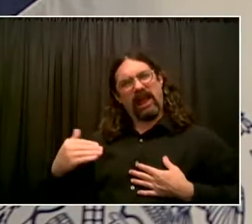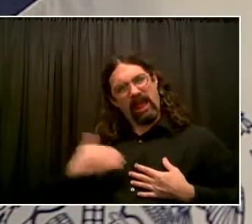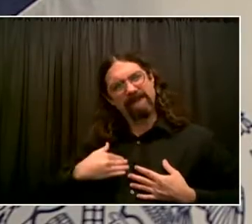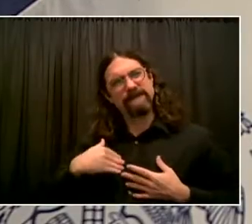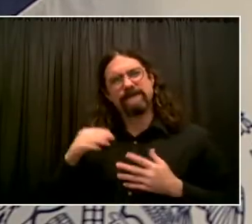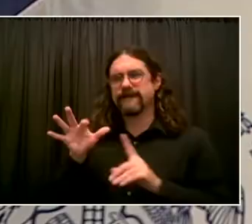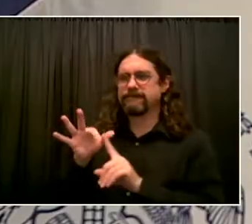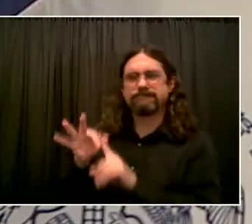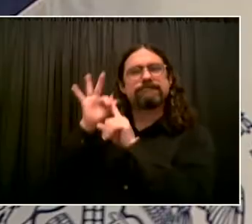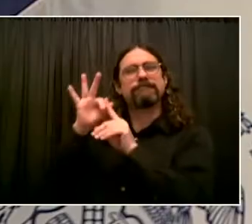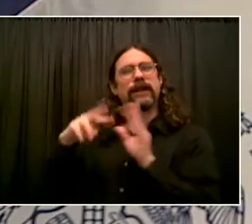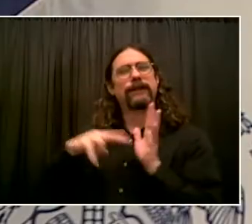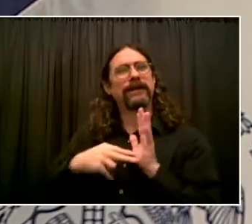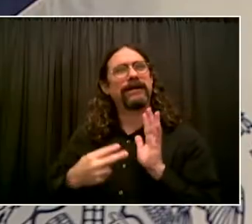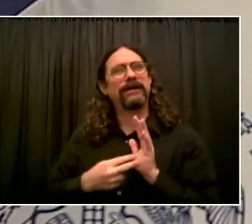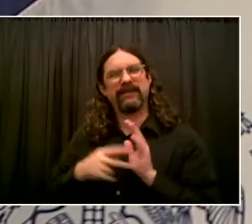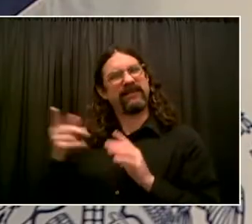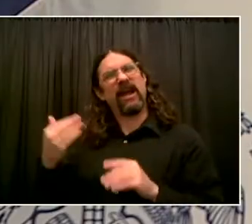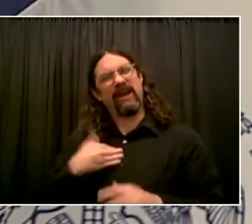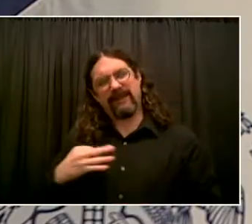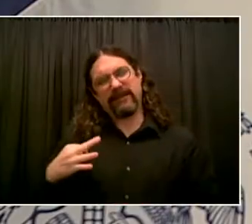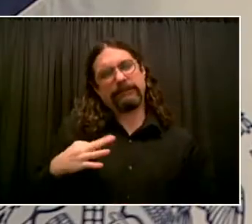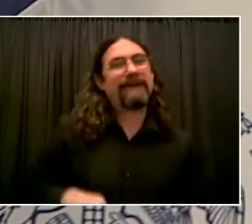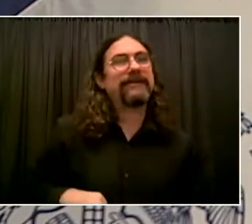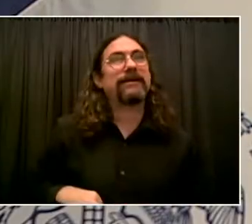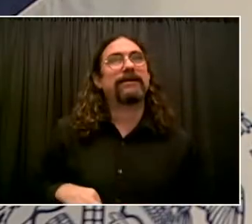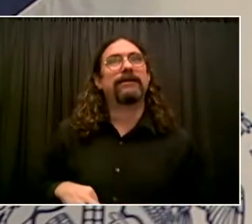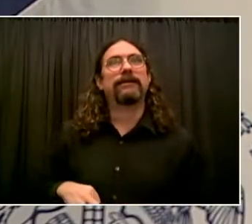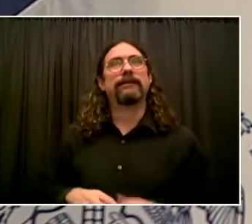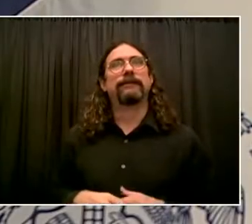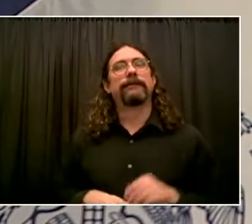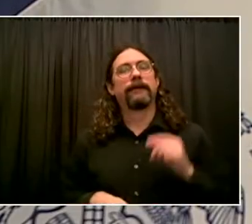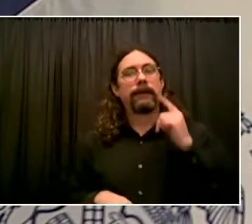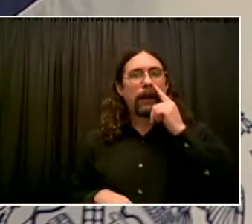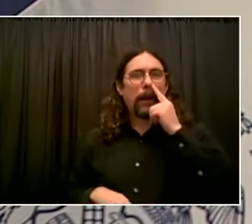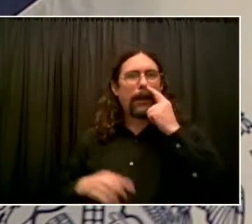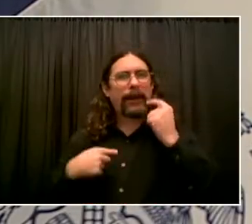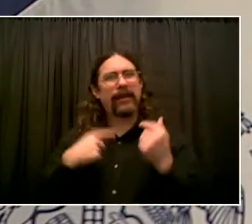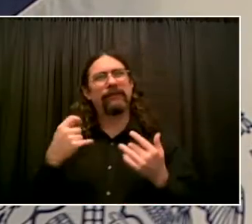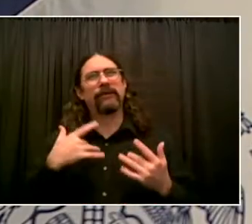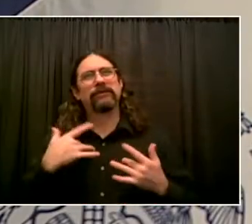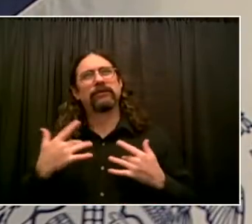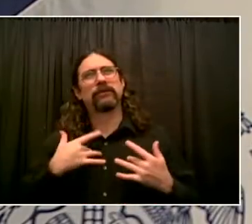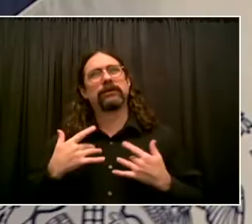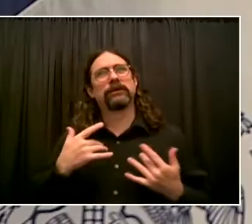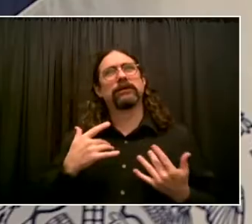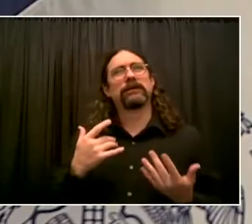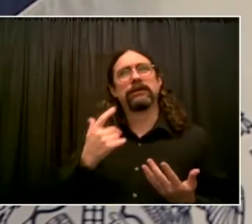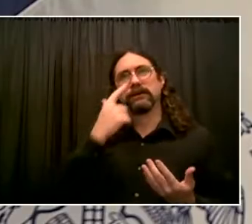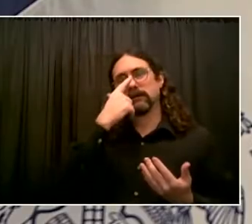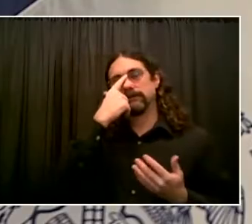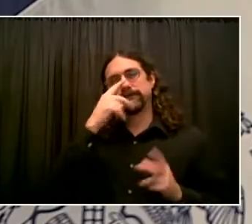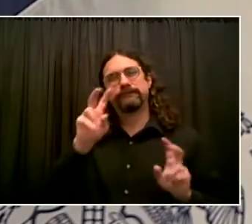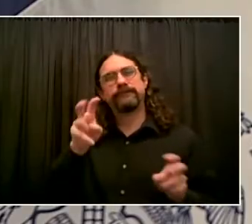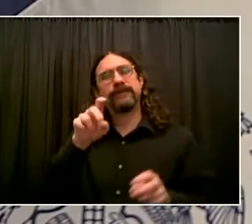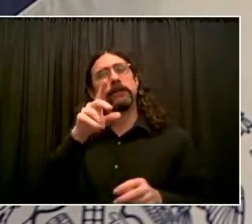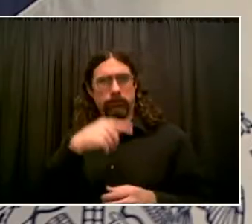THOUGH THEY CAN. I WANT IT TO BE SOMETHING THAT PEOPLE PURSUE FULLY AND QUICKLY, I AM CONCERNED ABOUT